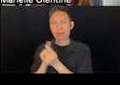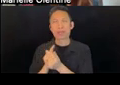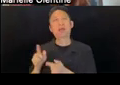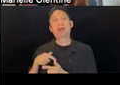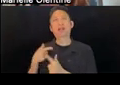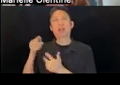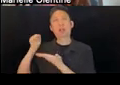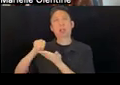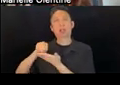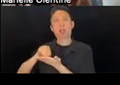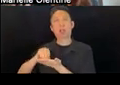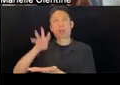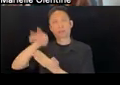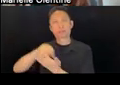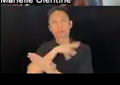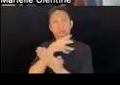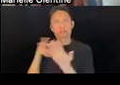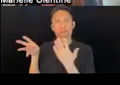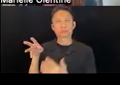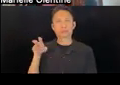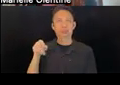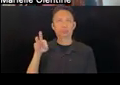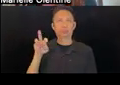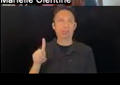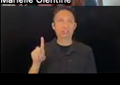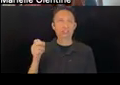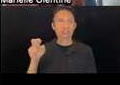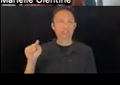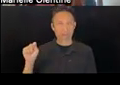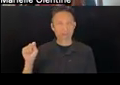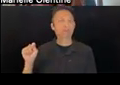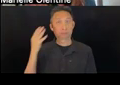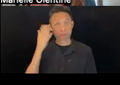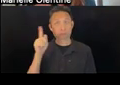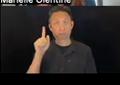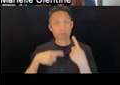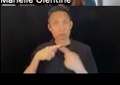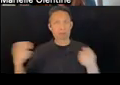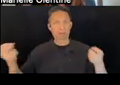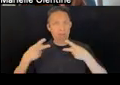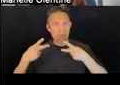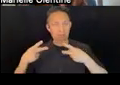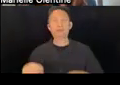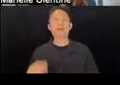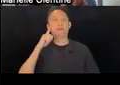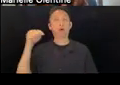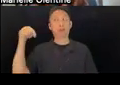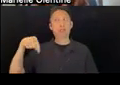That's why when I say look up the festival, also try to learn the people involved, because really, it's about finding your tribe. The people who understand